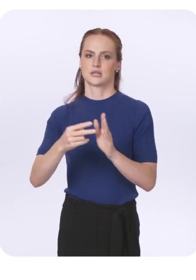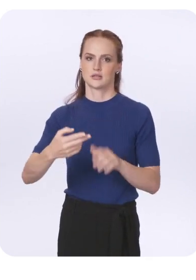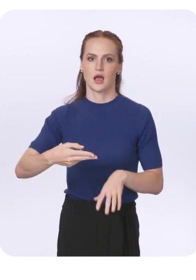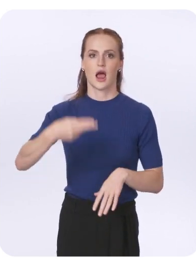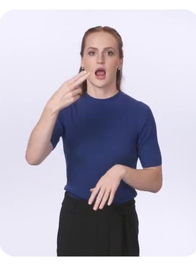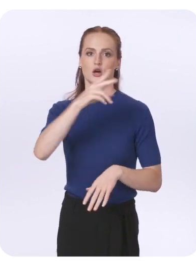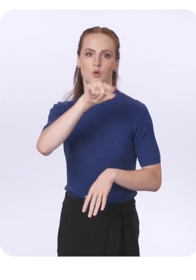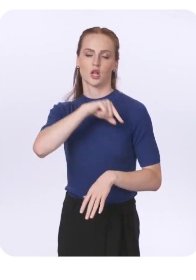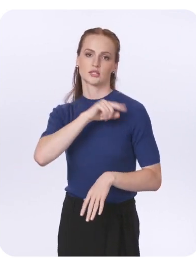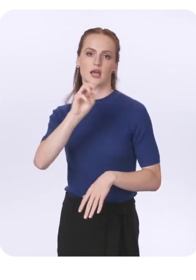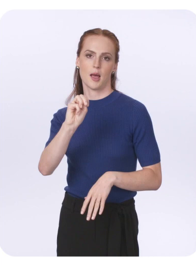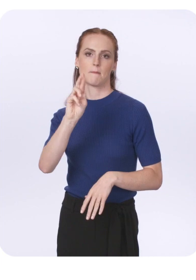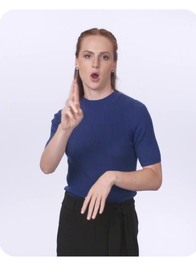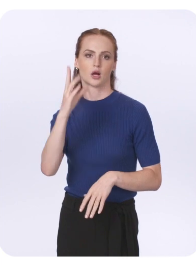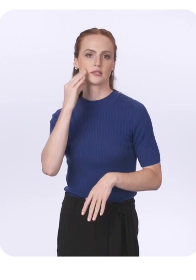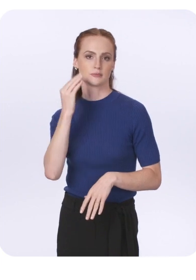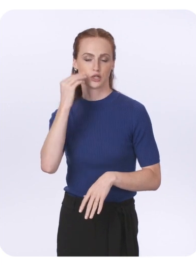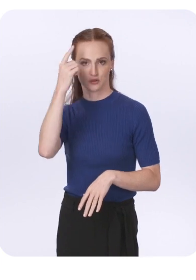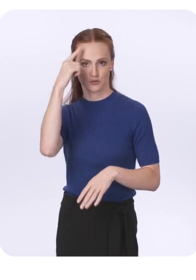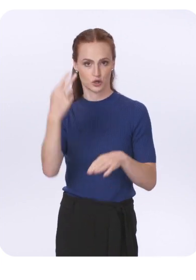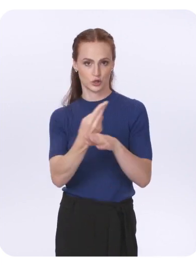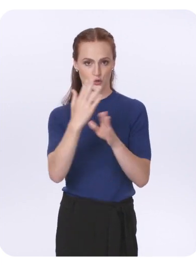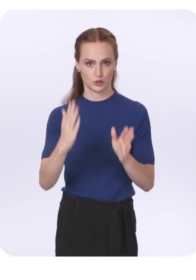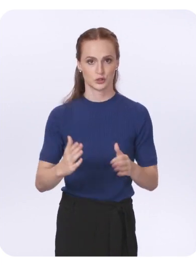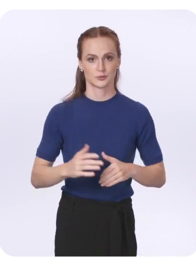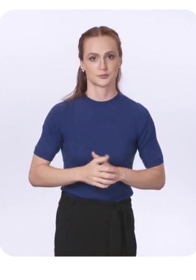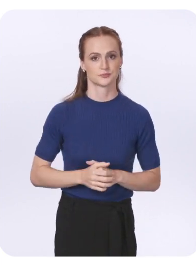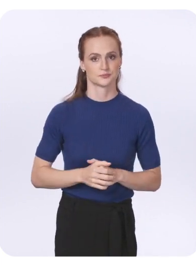to a much higher quality MR experience for your users.